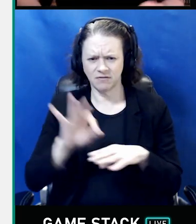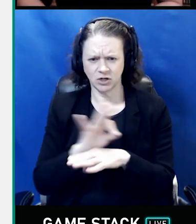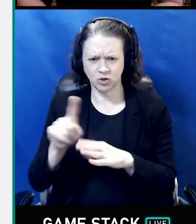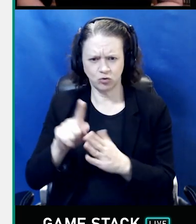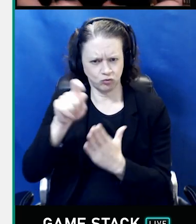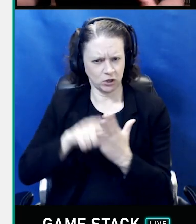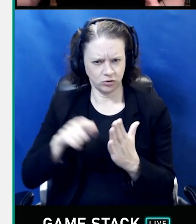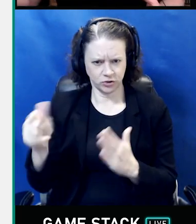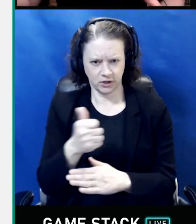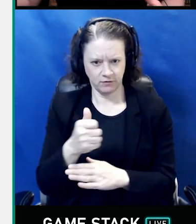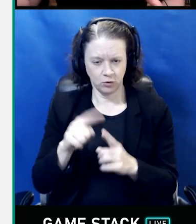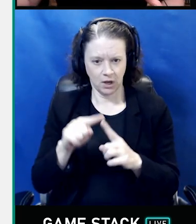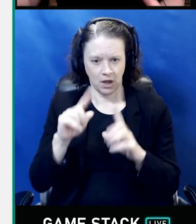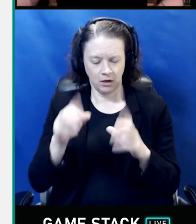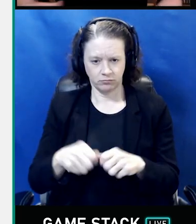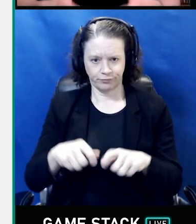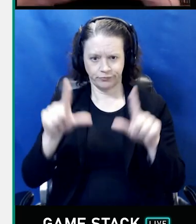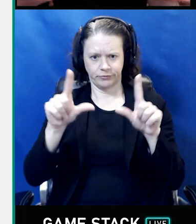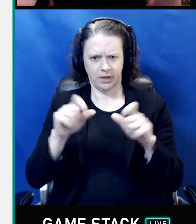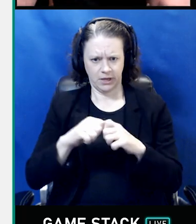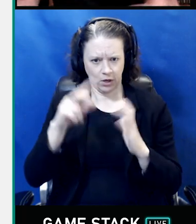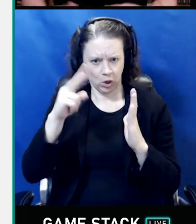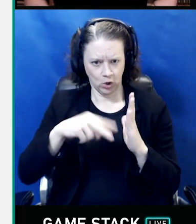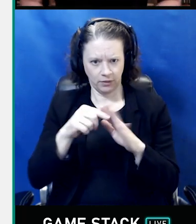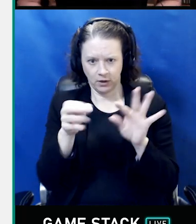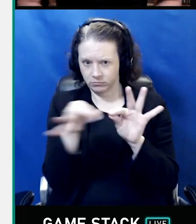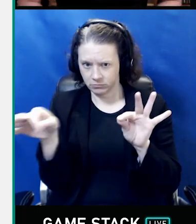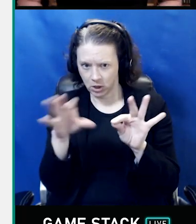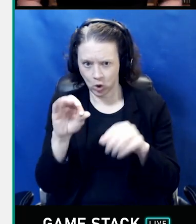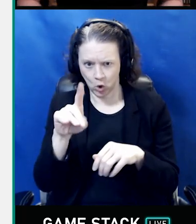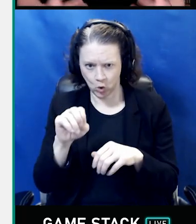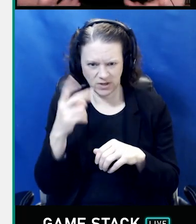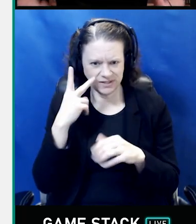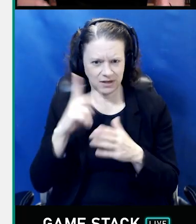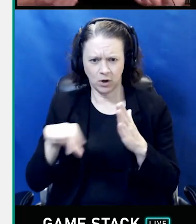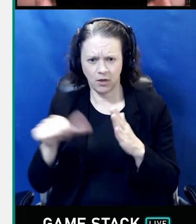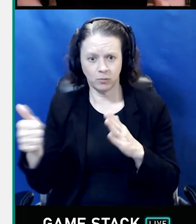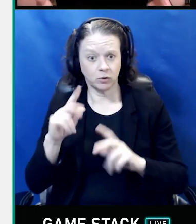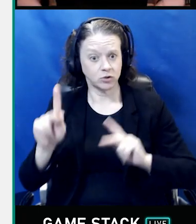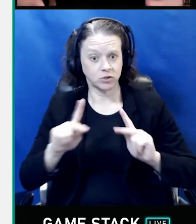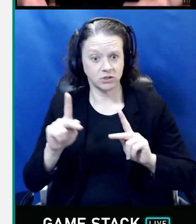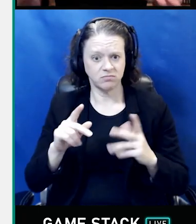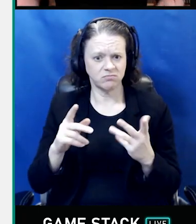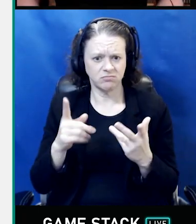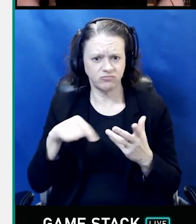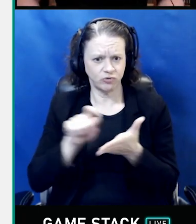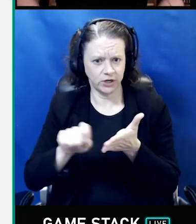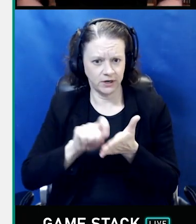somebody else might have written, you can go and look at how it's implemented. Intrinsics tends to be implemented in hardware,